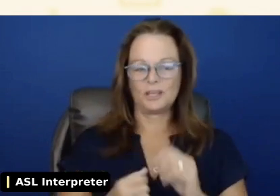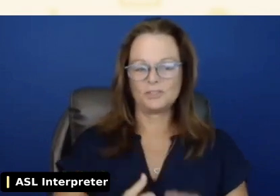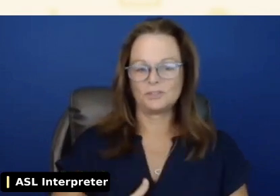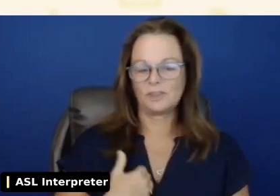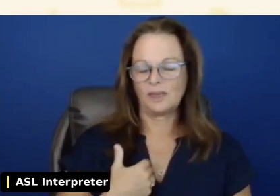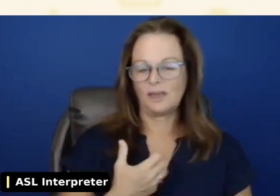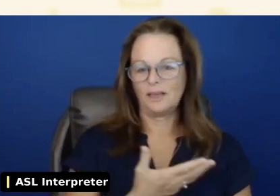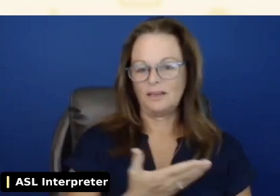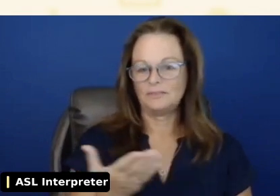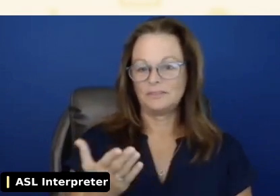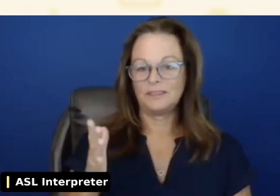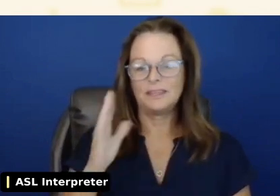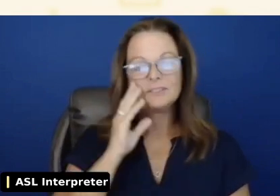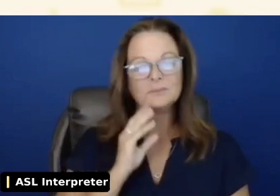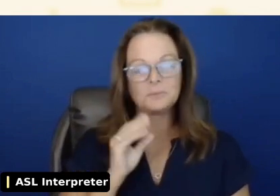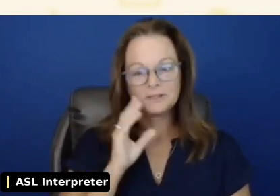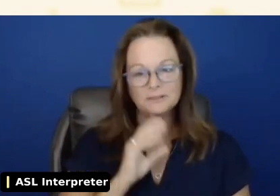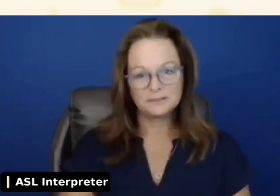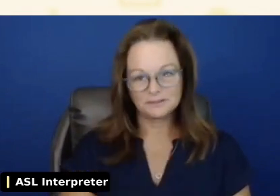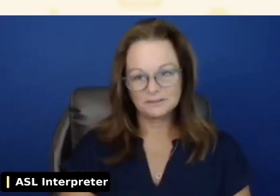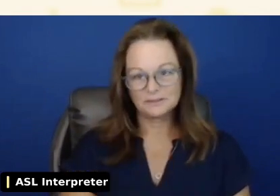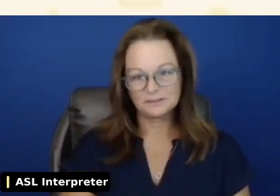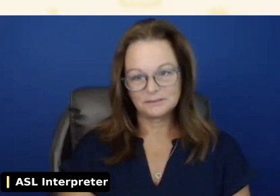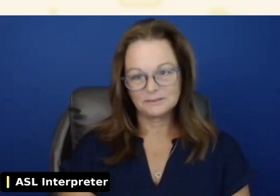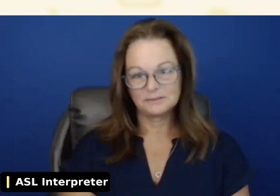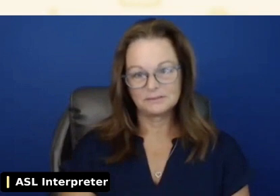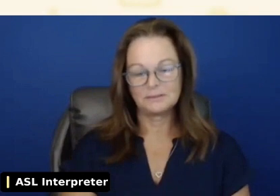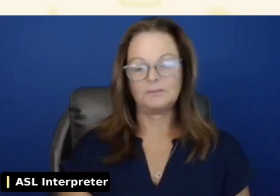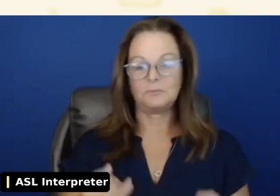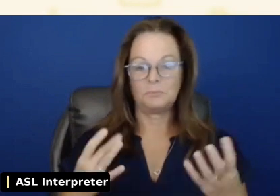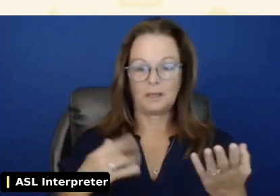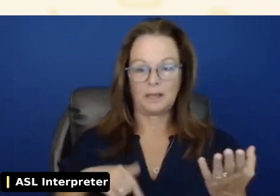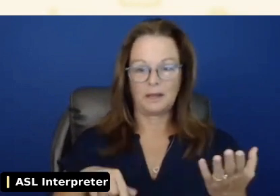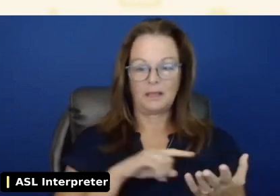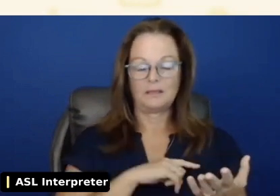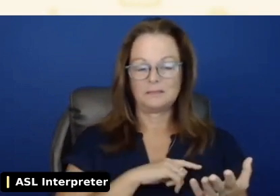and contributions of many in our WordPress community.